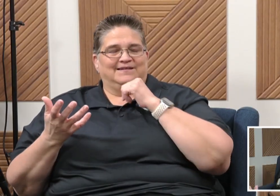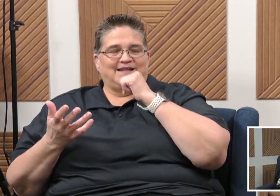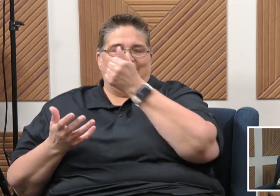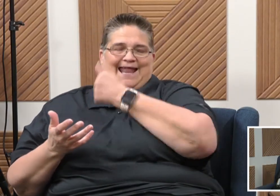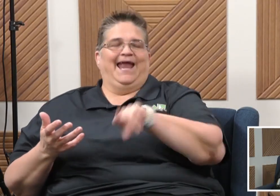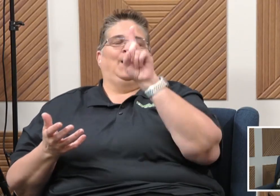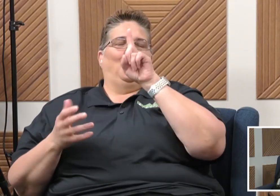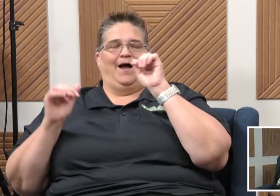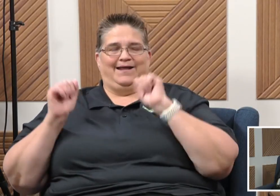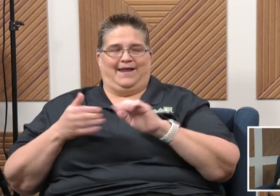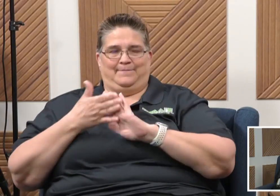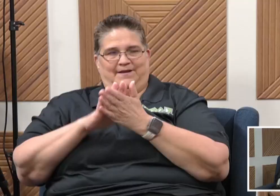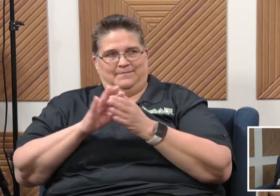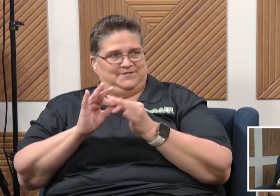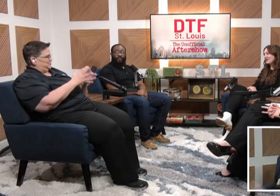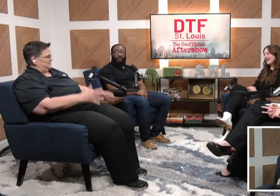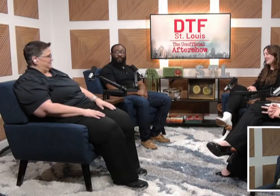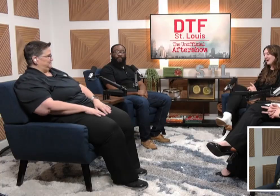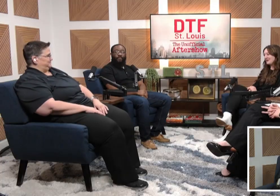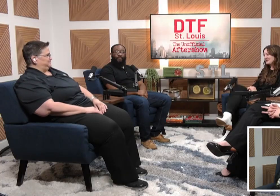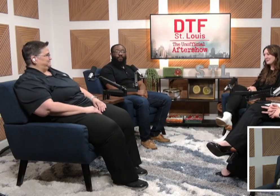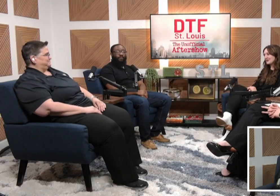So it's not just anyone can become an interpreter.